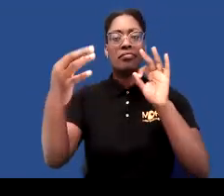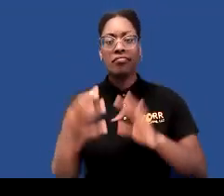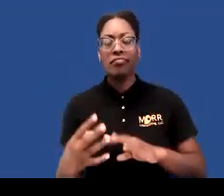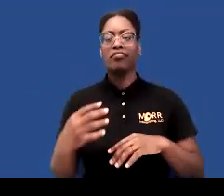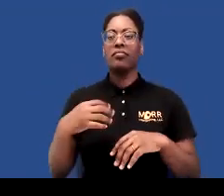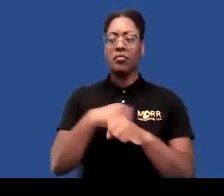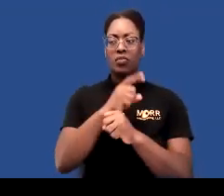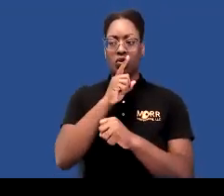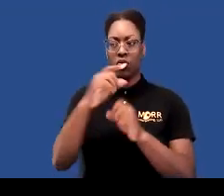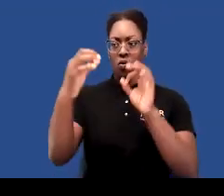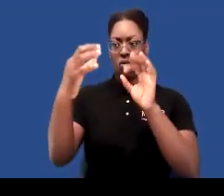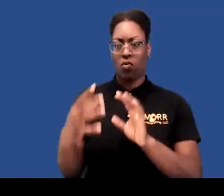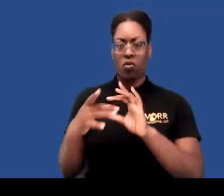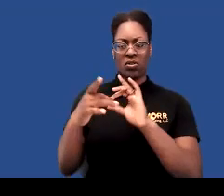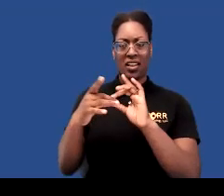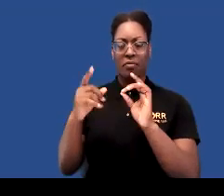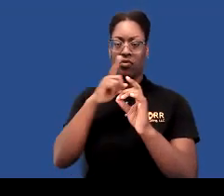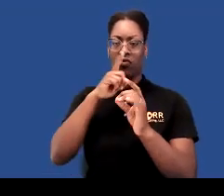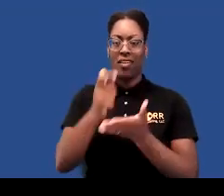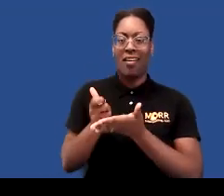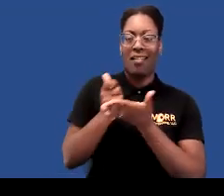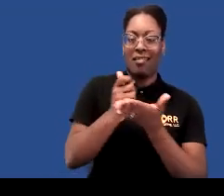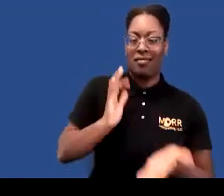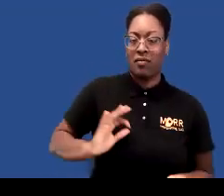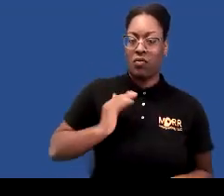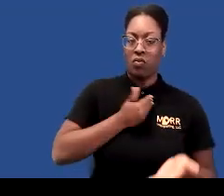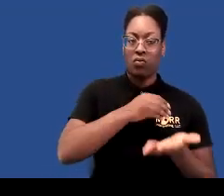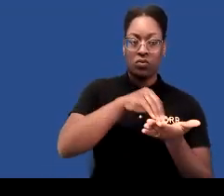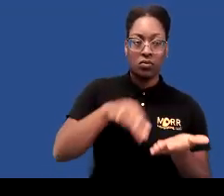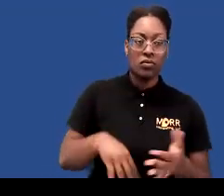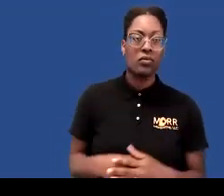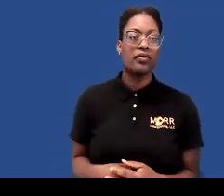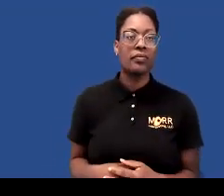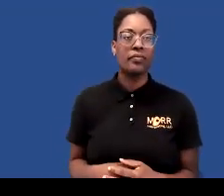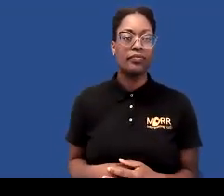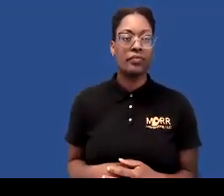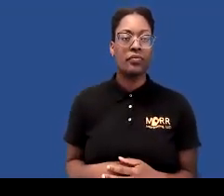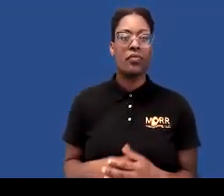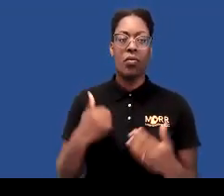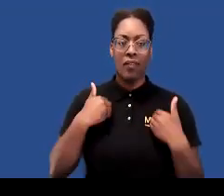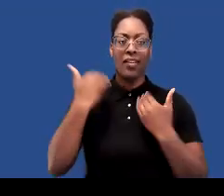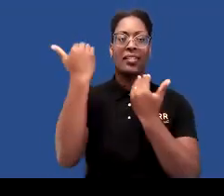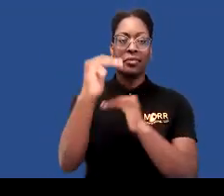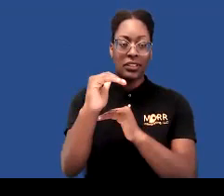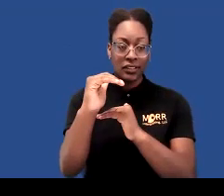the theories or frameworks that might increase the efficacy of asynchronous sessions, and the limitations that bound asynchronous practice.